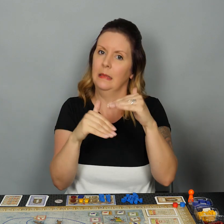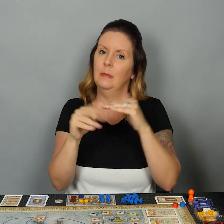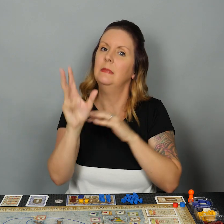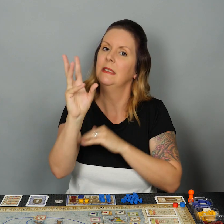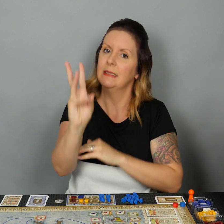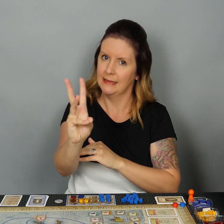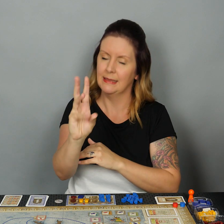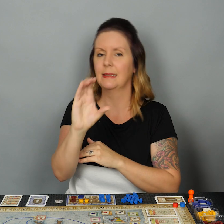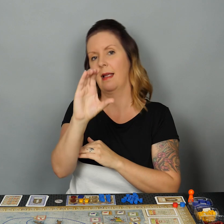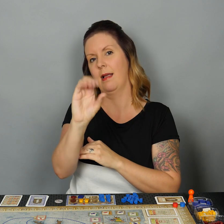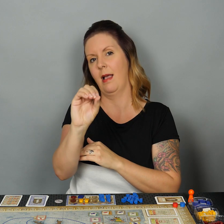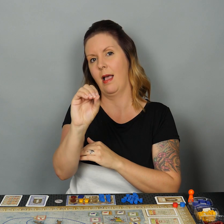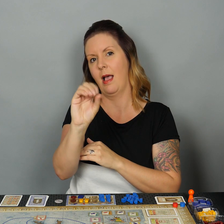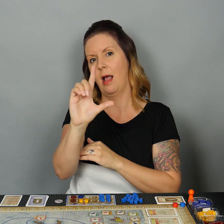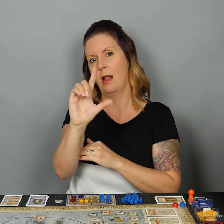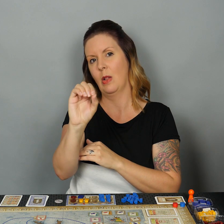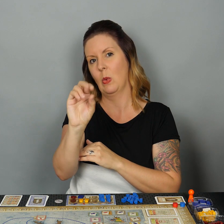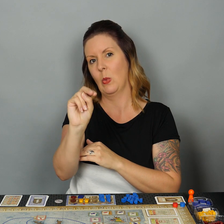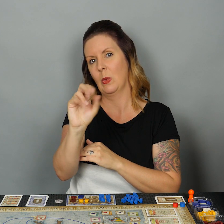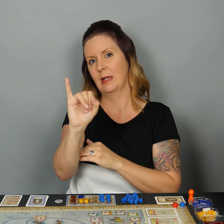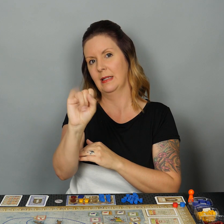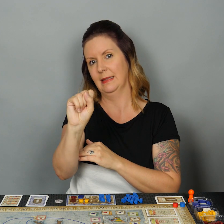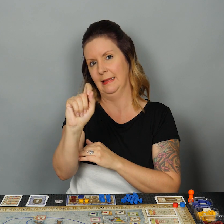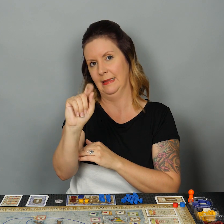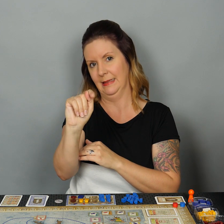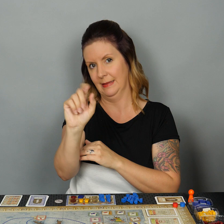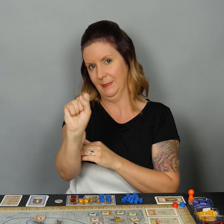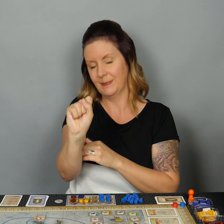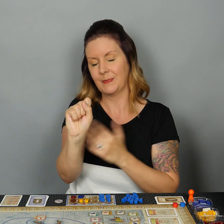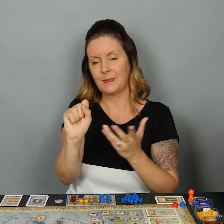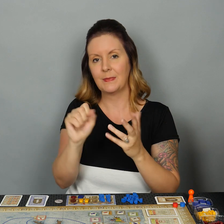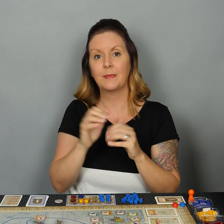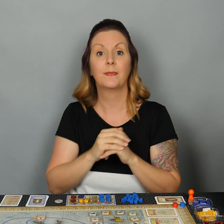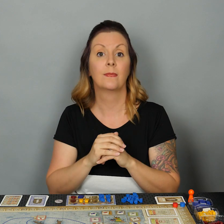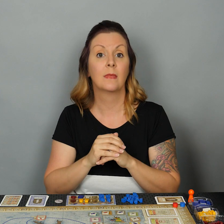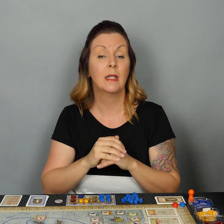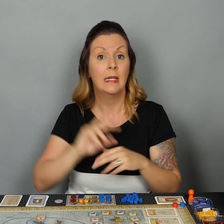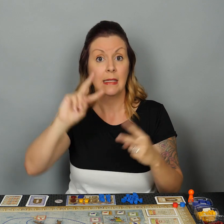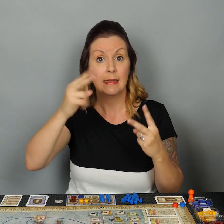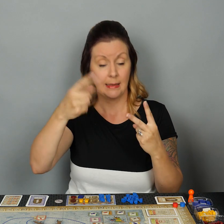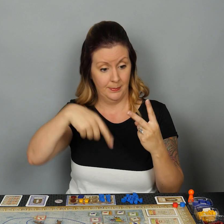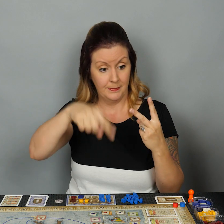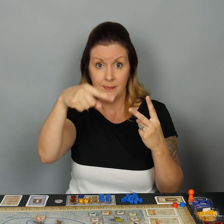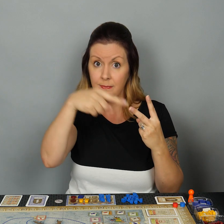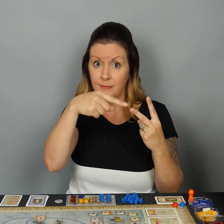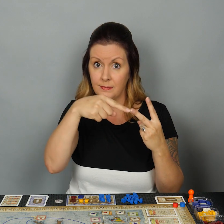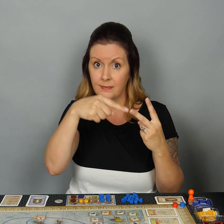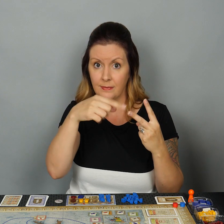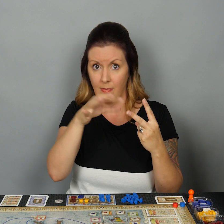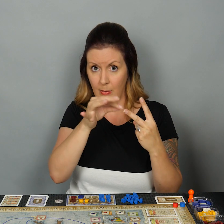And each player is limited to 6 colonists total.